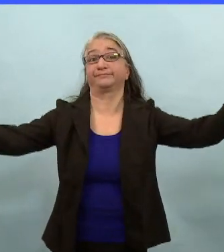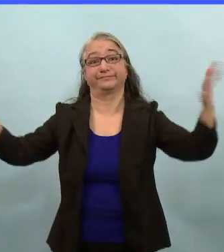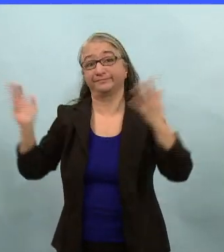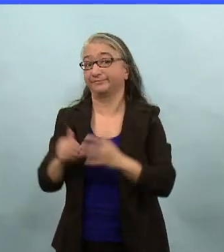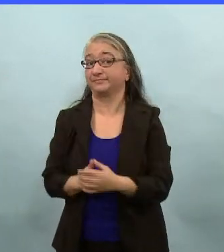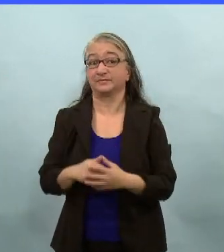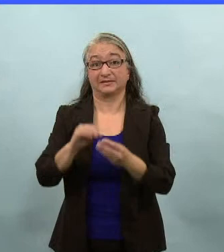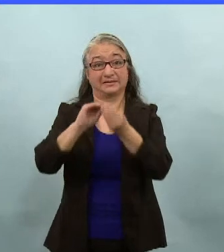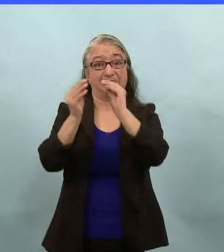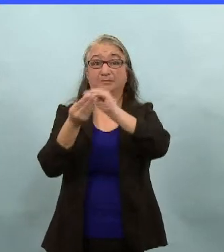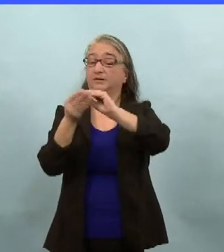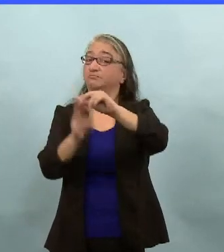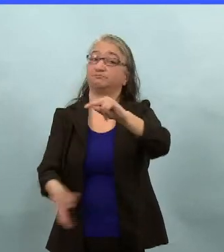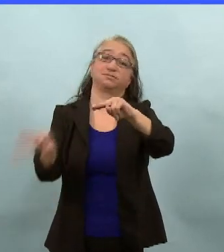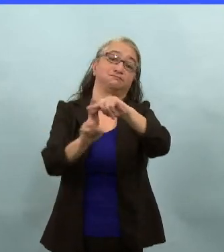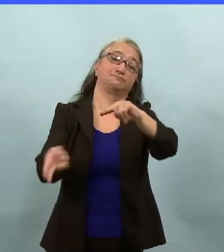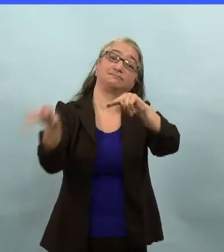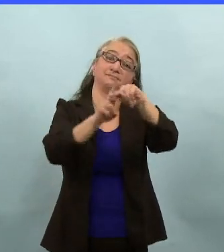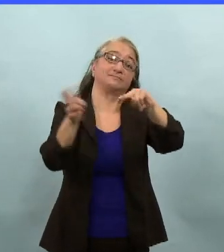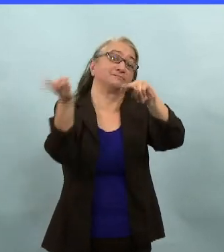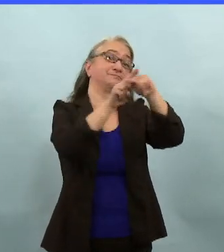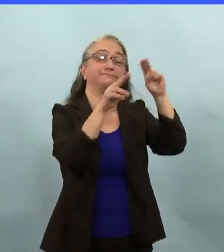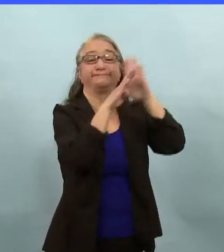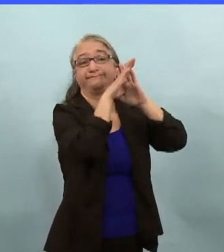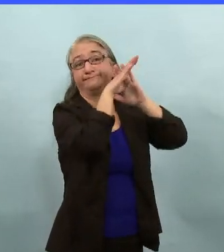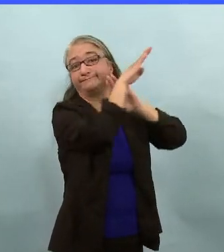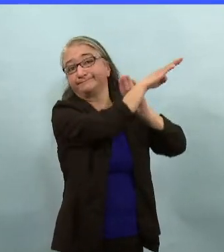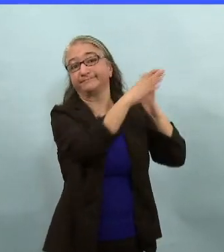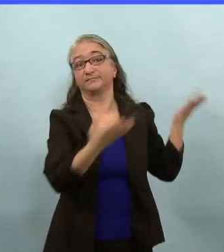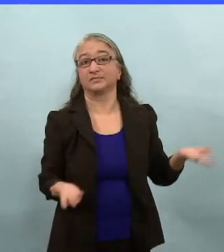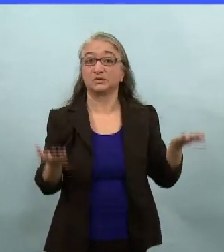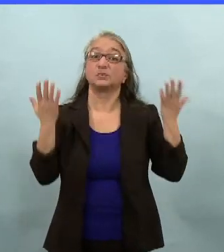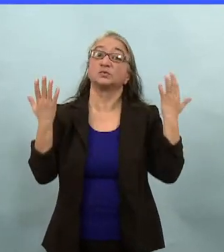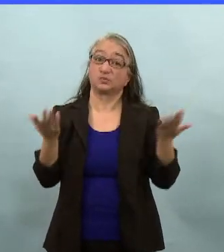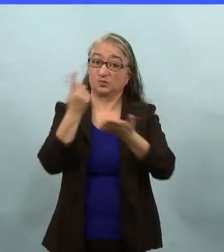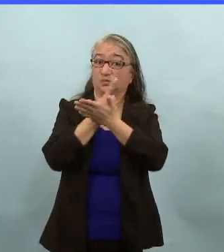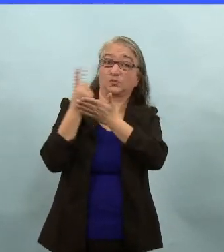least the next to you know seven days to 14 days and looking at a decline likely there afterwards